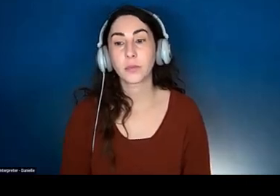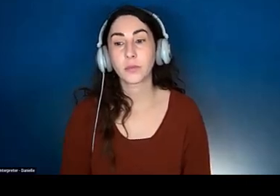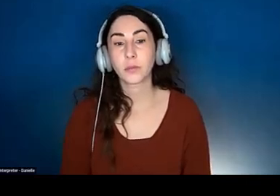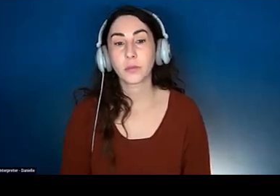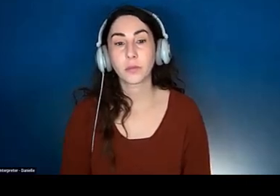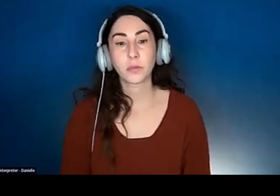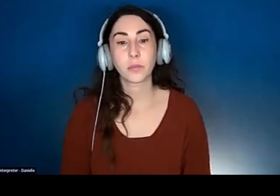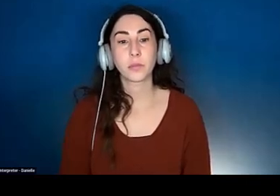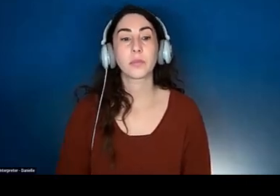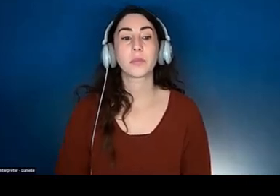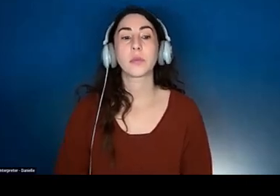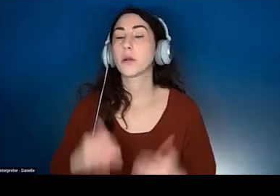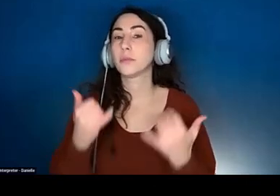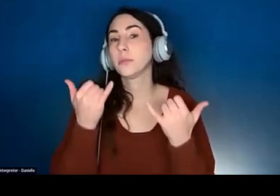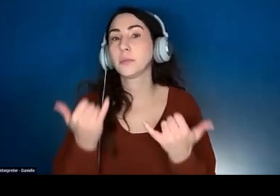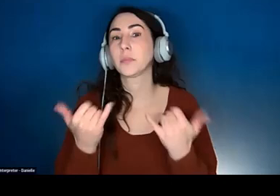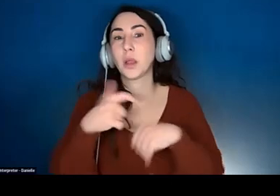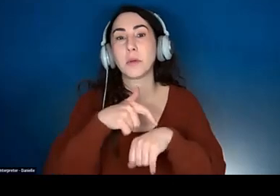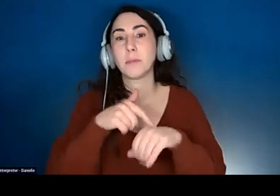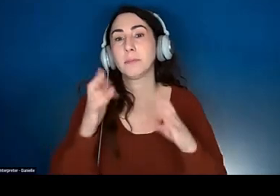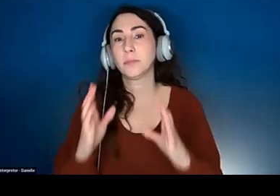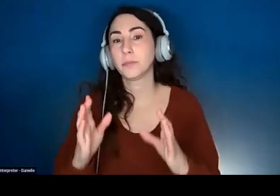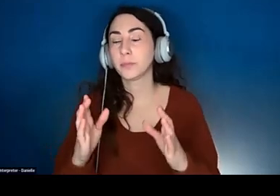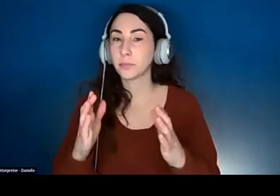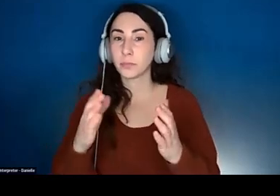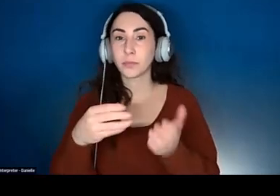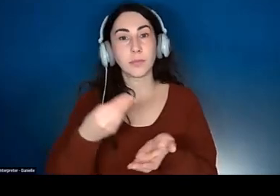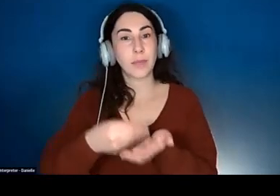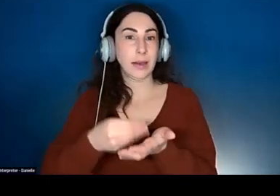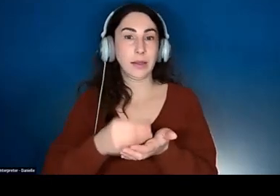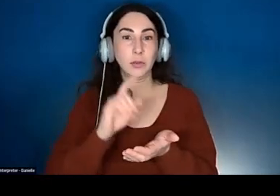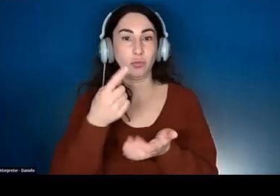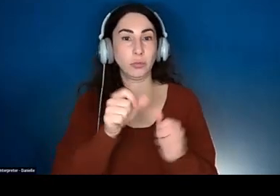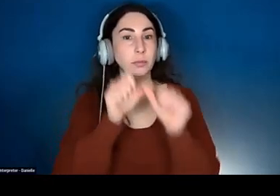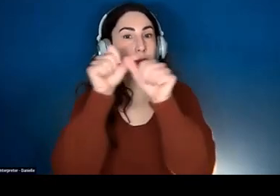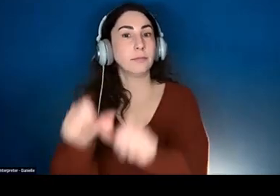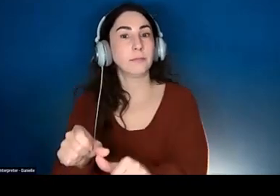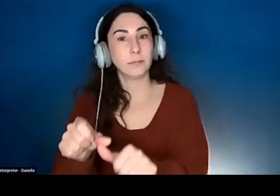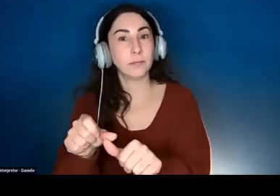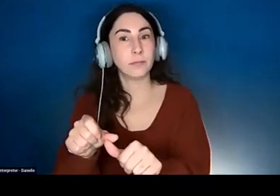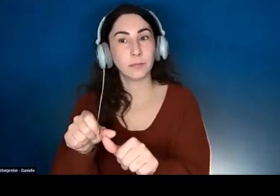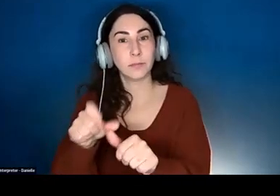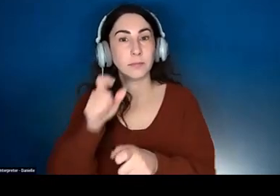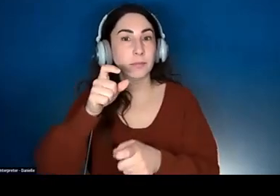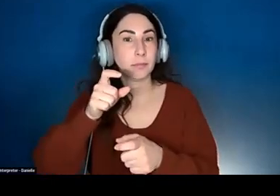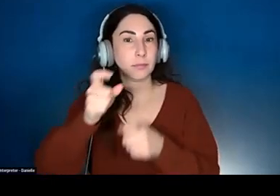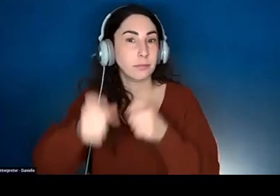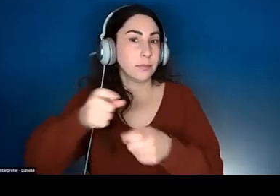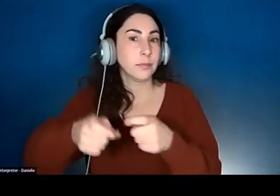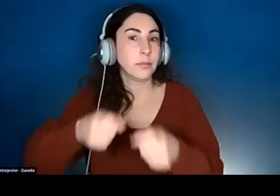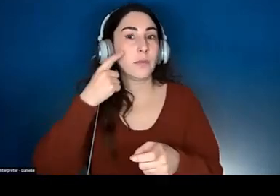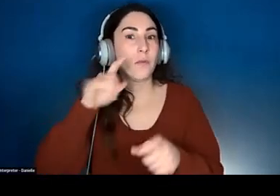grants around systems change. The nursing home